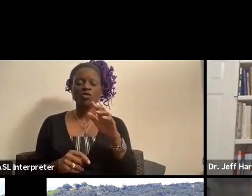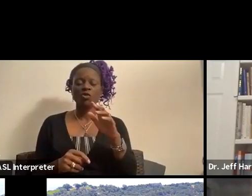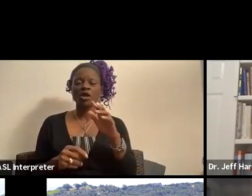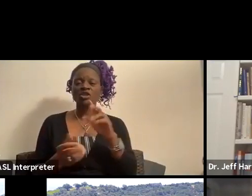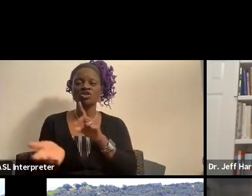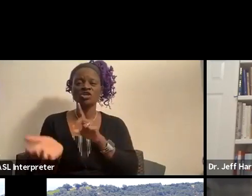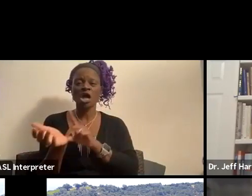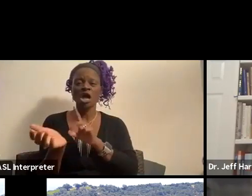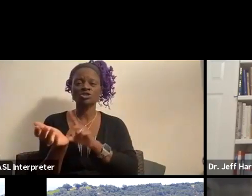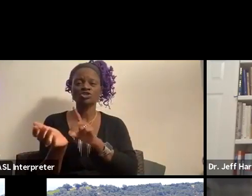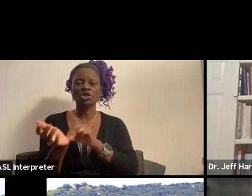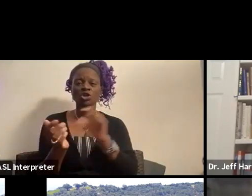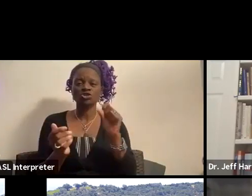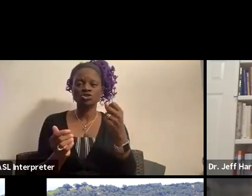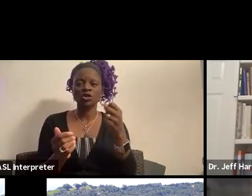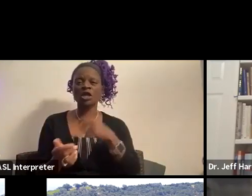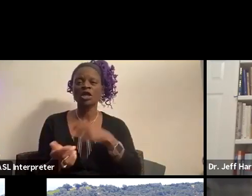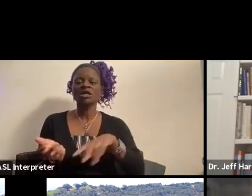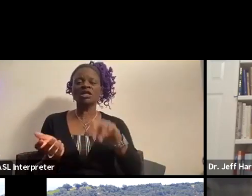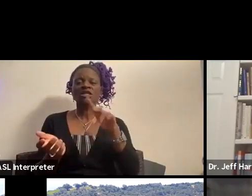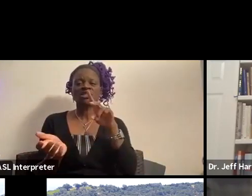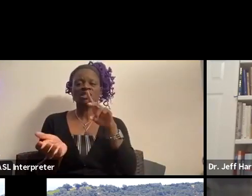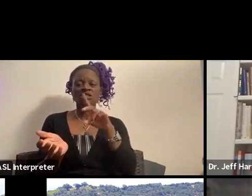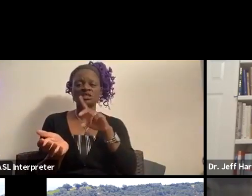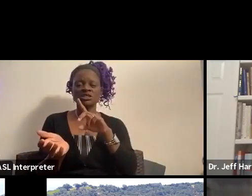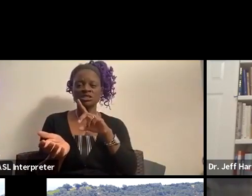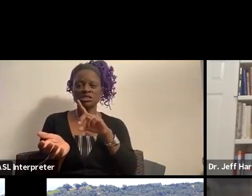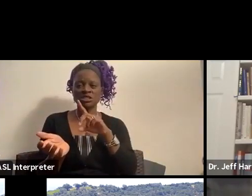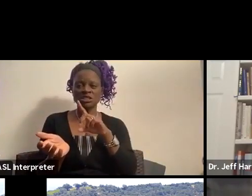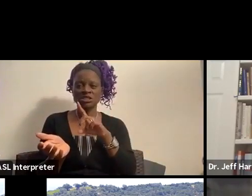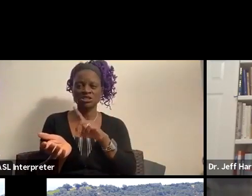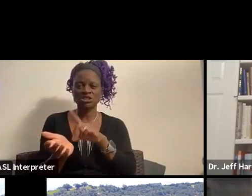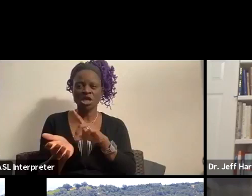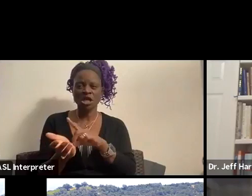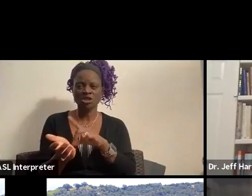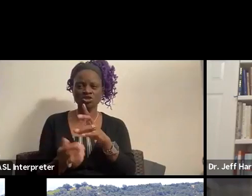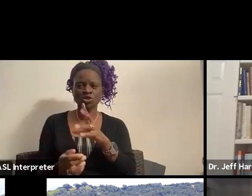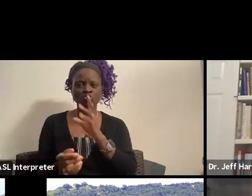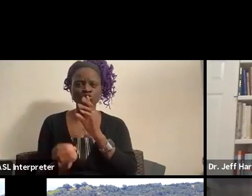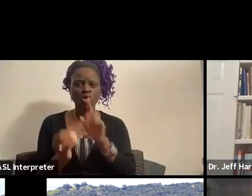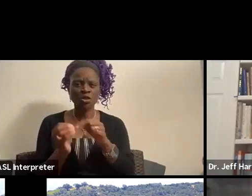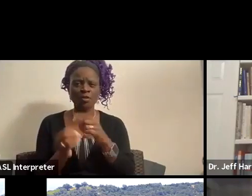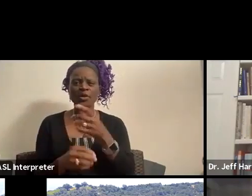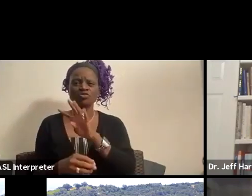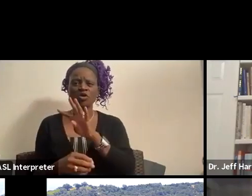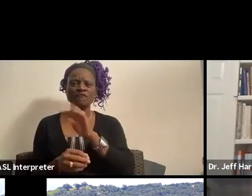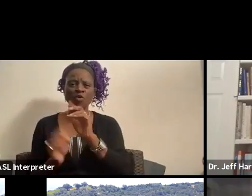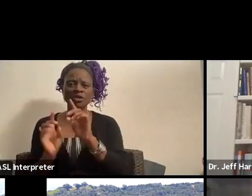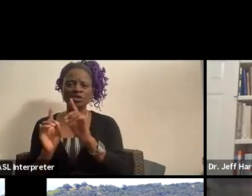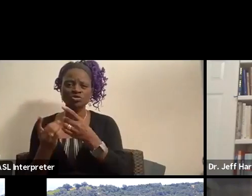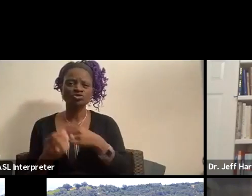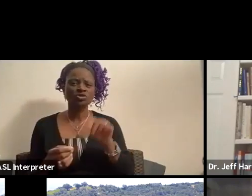Dr. Harrington pointed earlier. And in the talk to the 40 districts, 40 school boards and the decision, especially